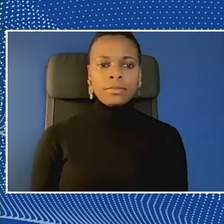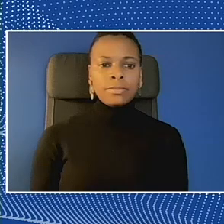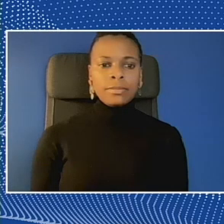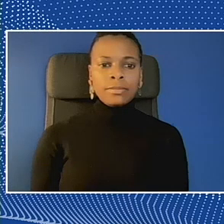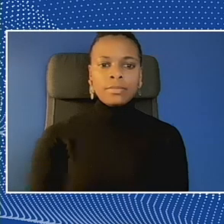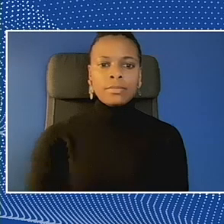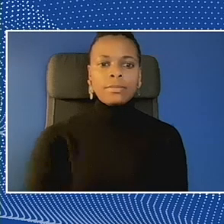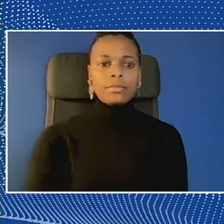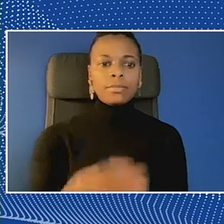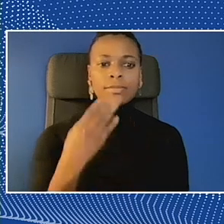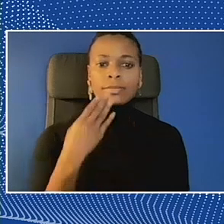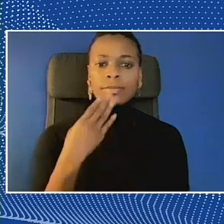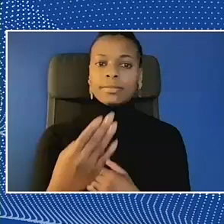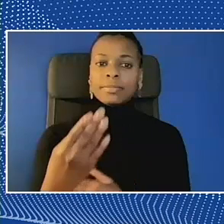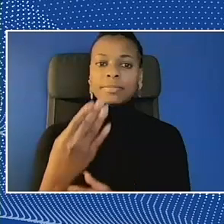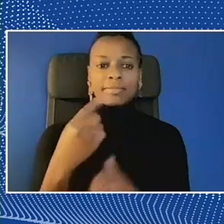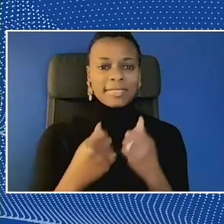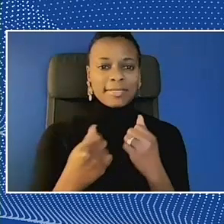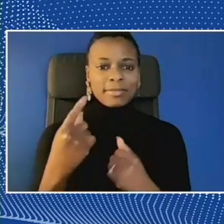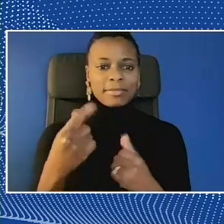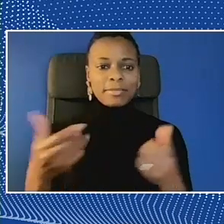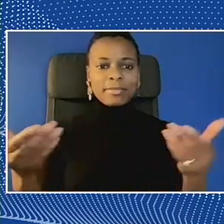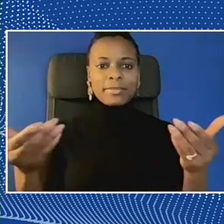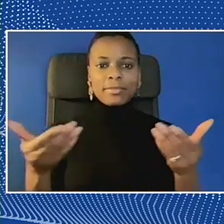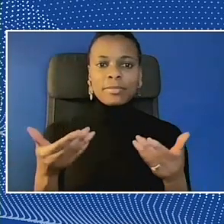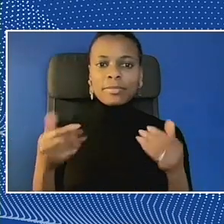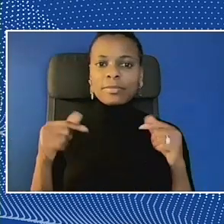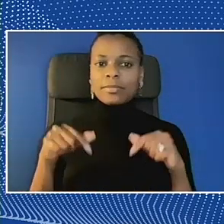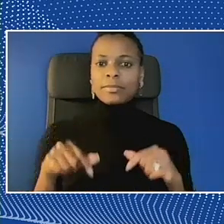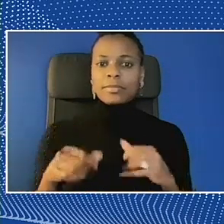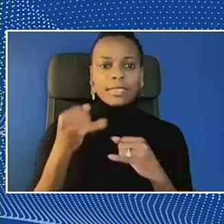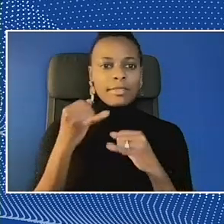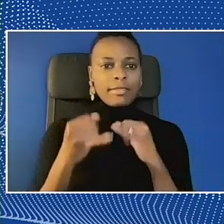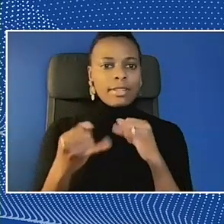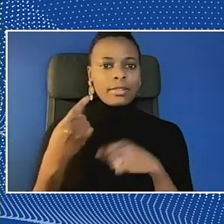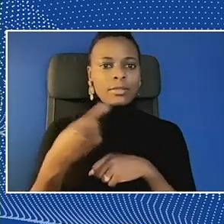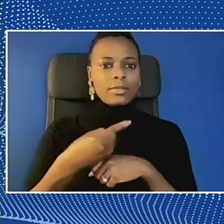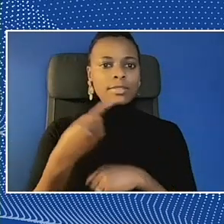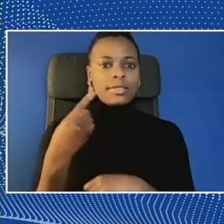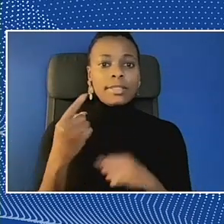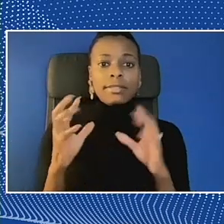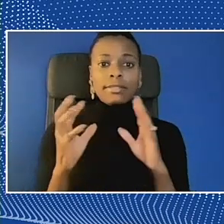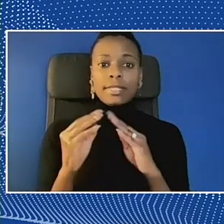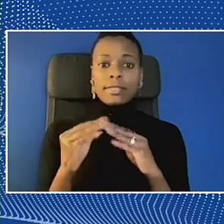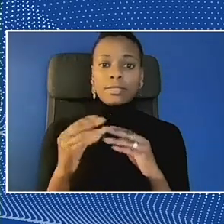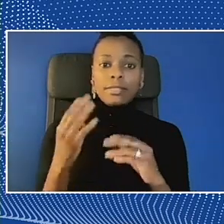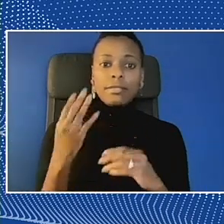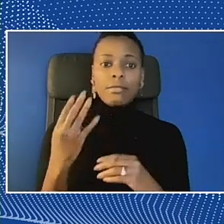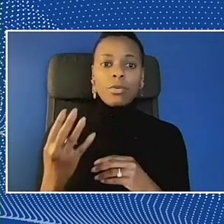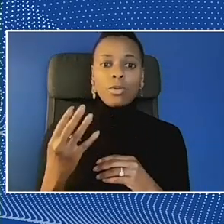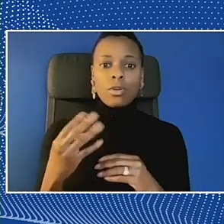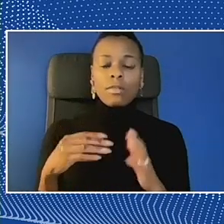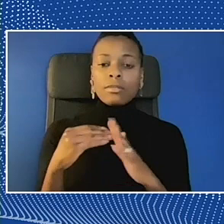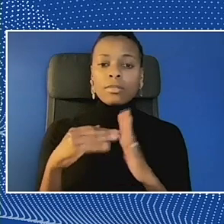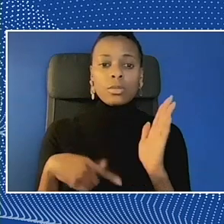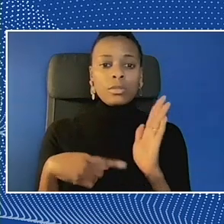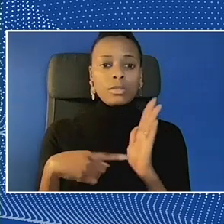Good morning, everyone, and welcome to this final day of session four and of the Student Debt Relief negotiated rulemaking